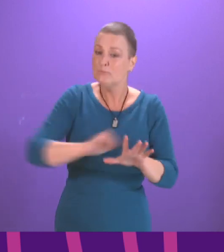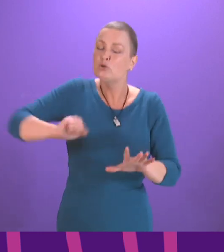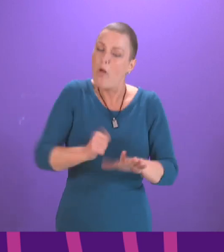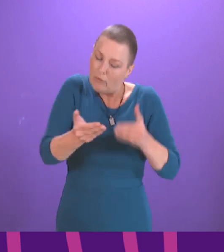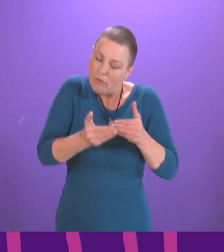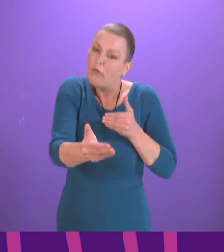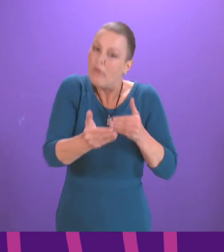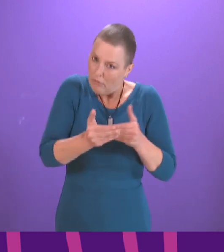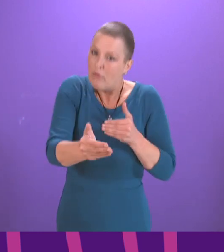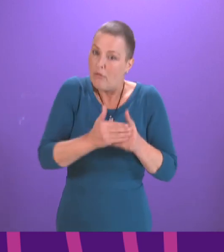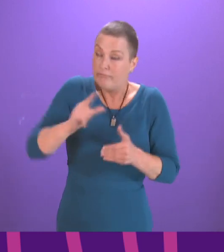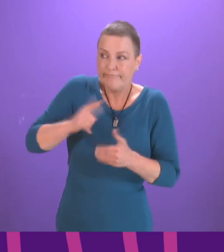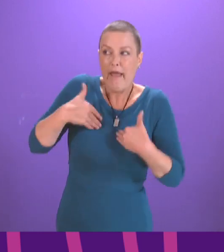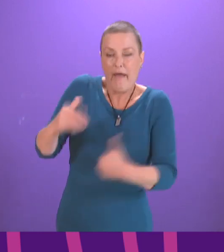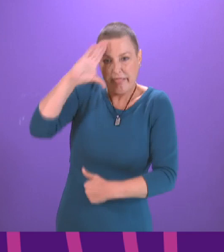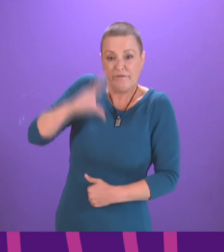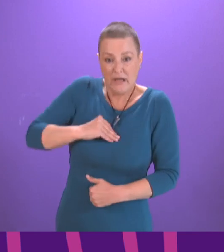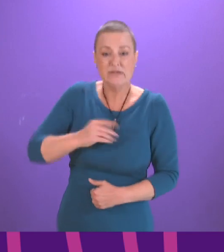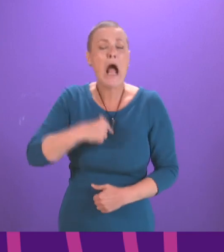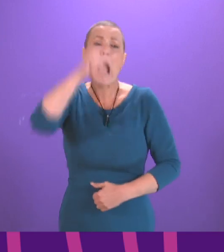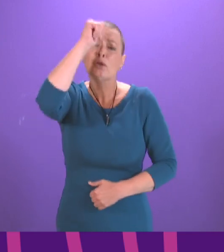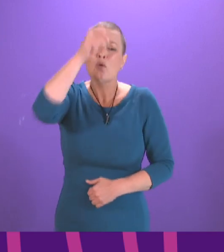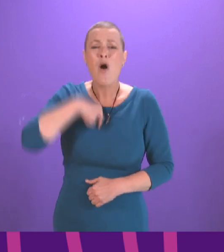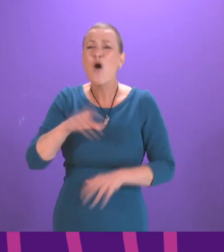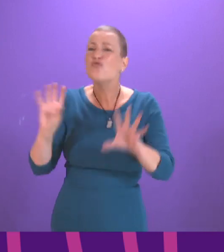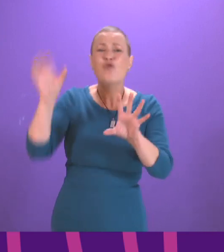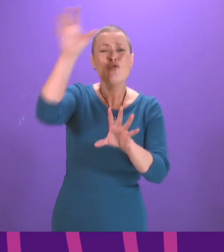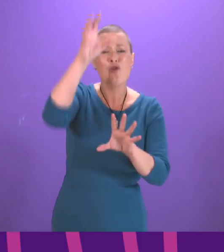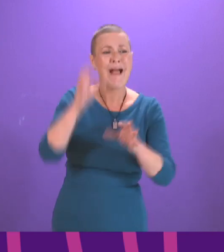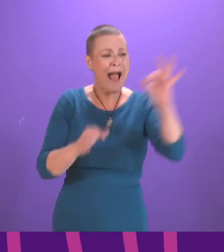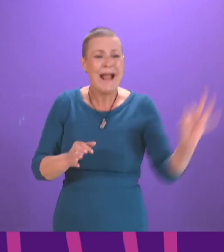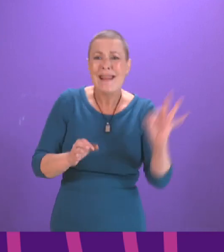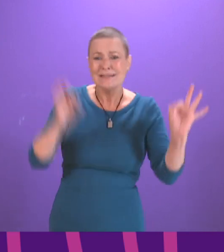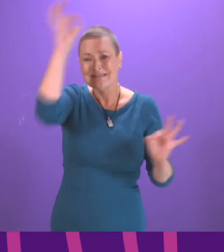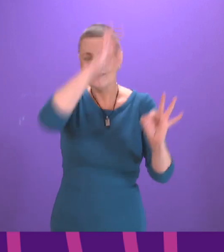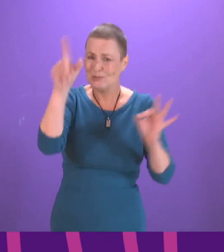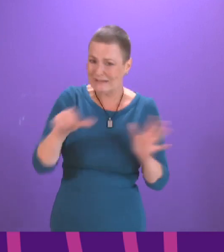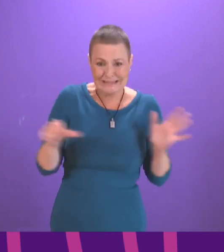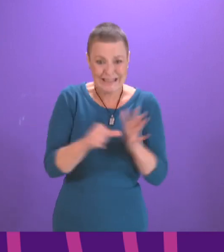I am conscious that that restriction can cause particular difficulty in our more rural and